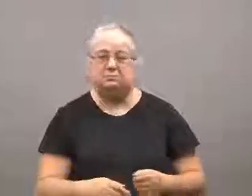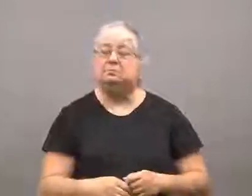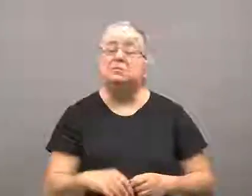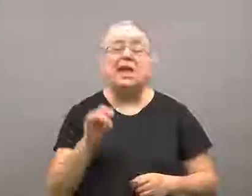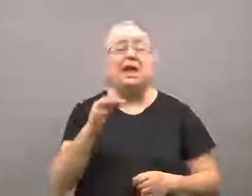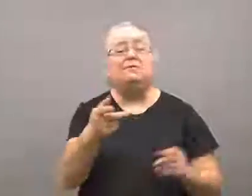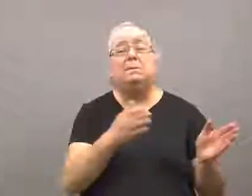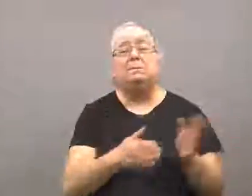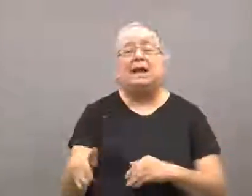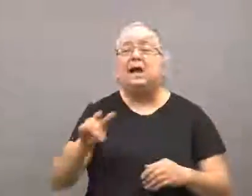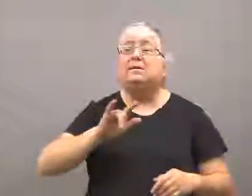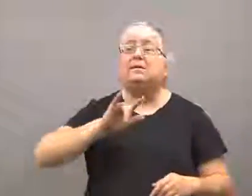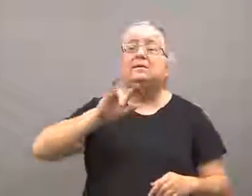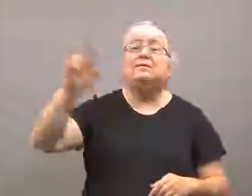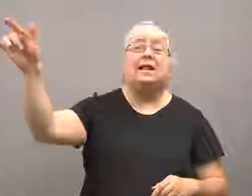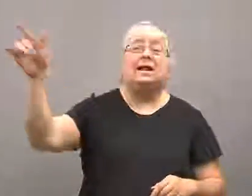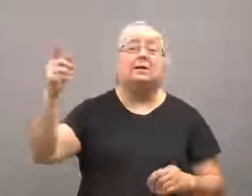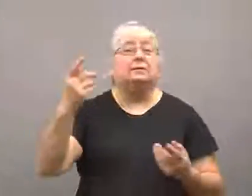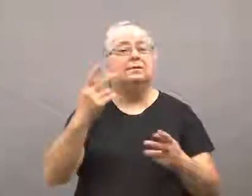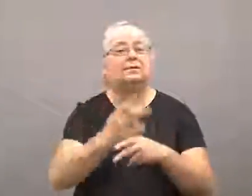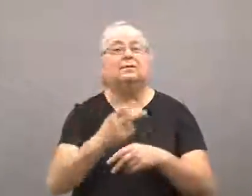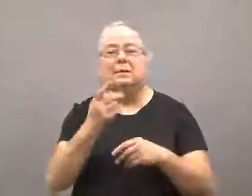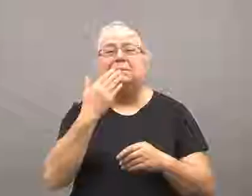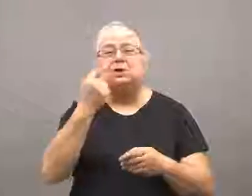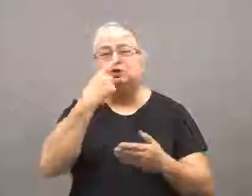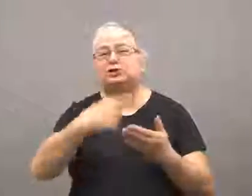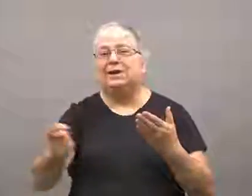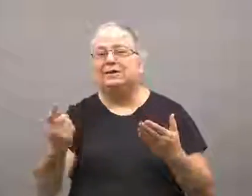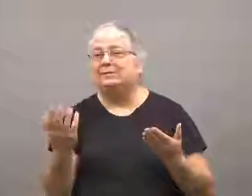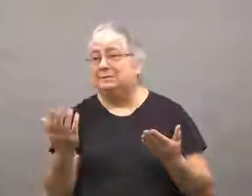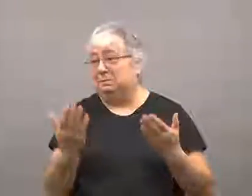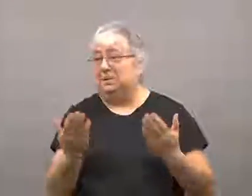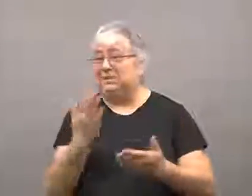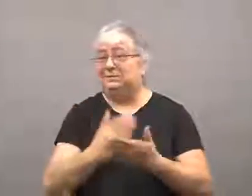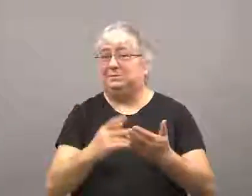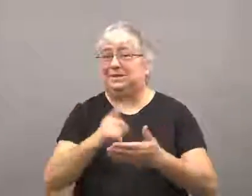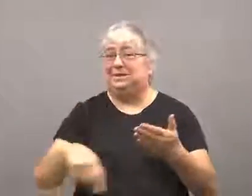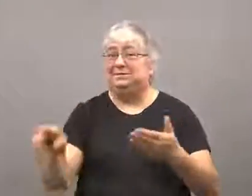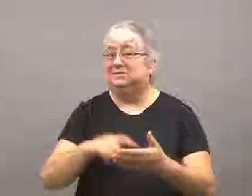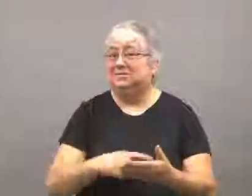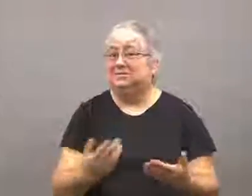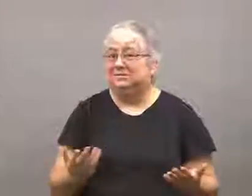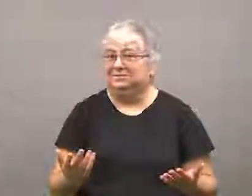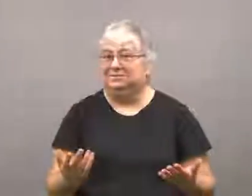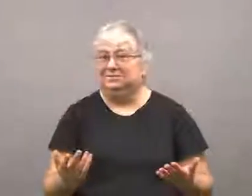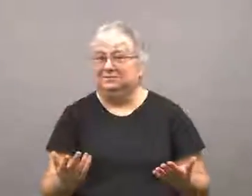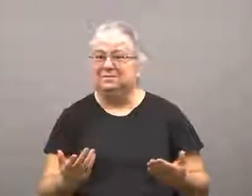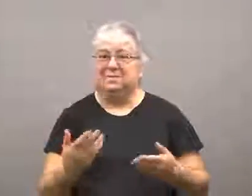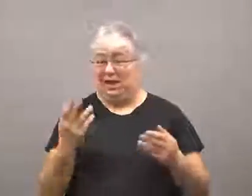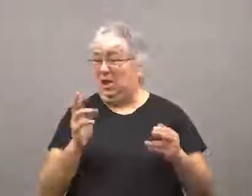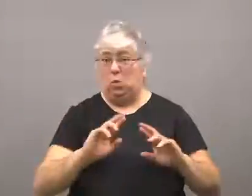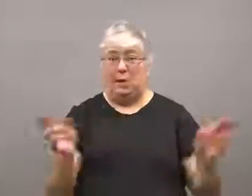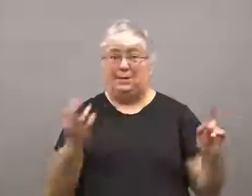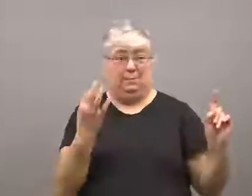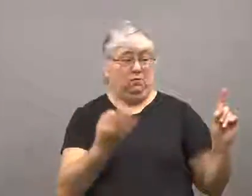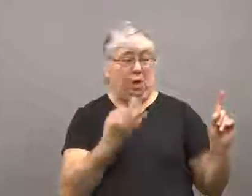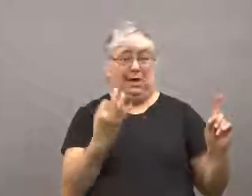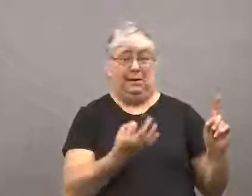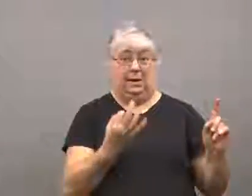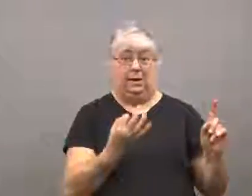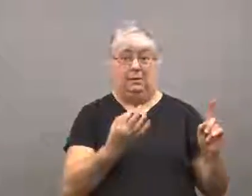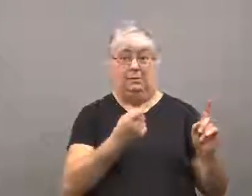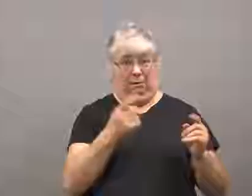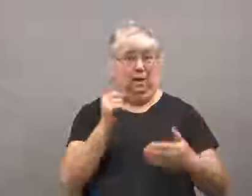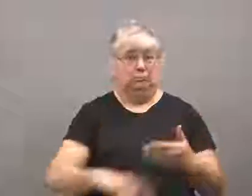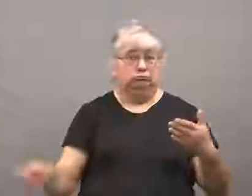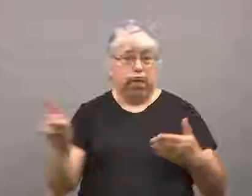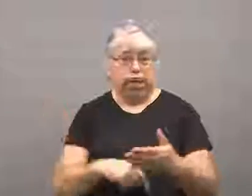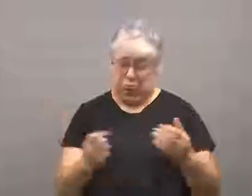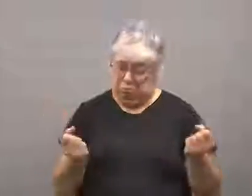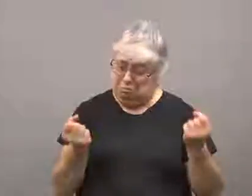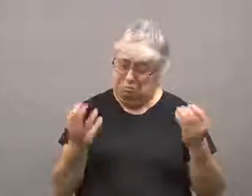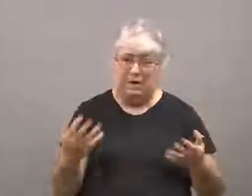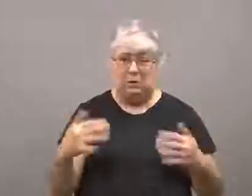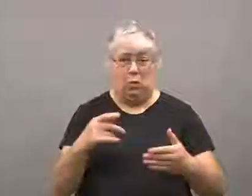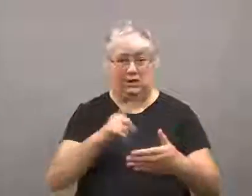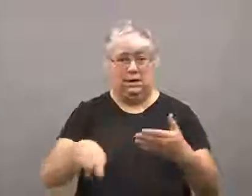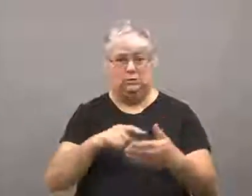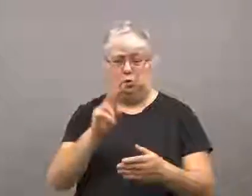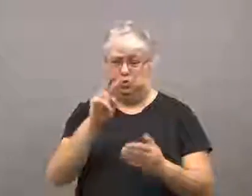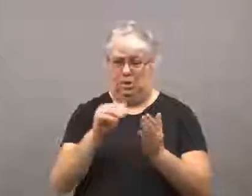If you plan to fly, check to make sure the flight isn't cancelled.